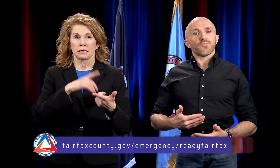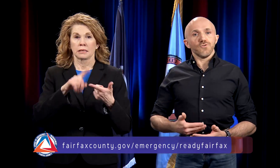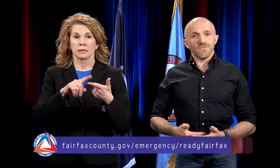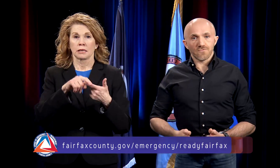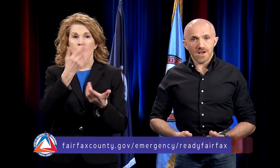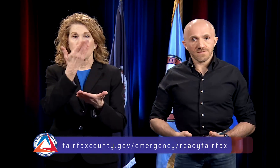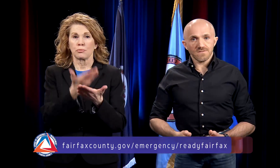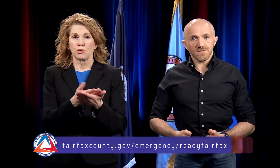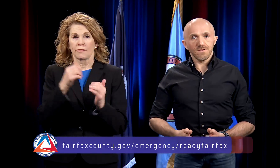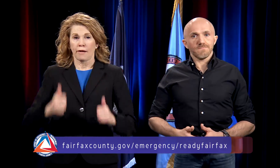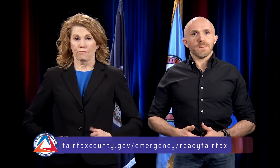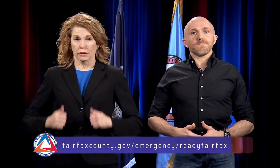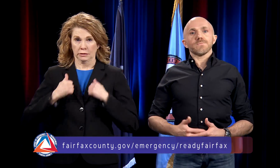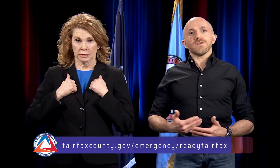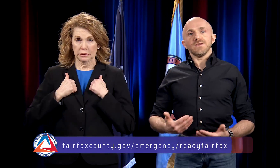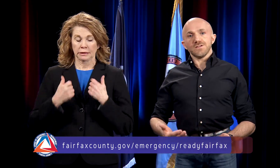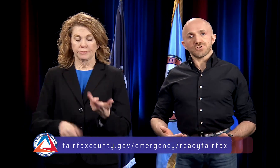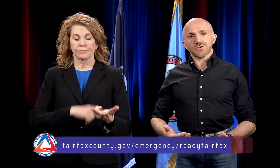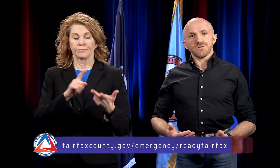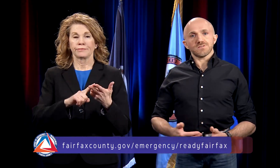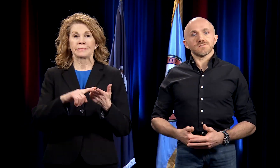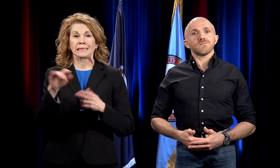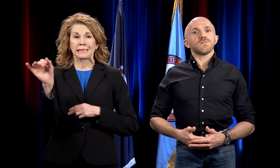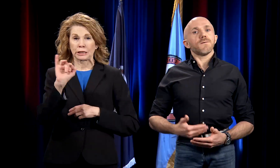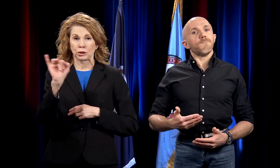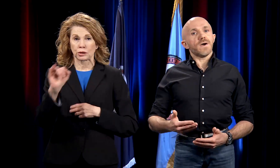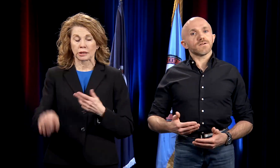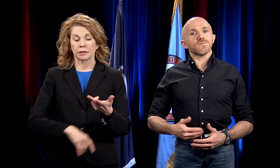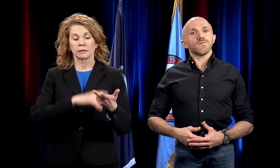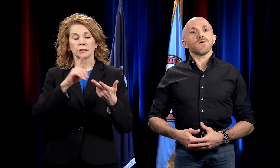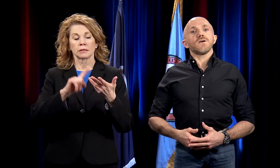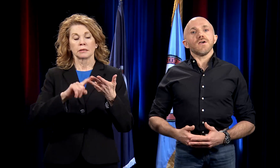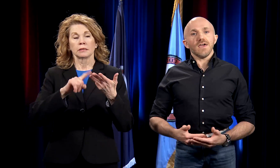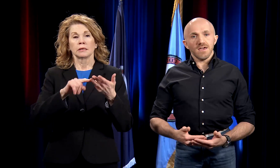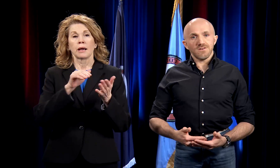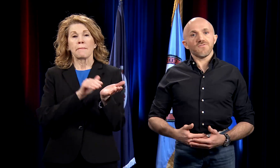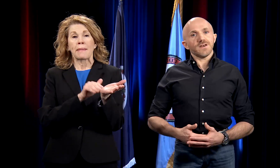proof of residency, insurance, medical and financial